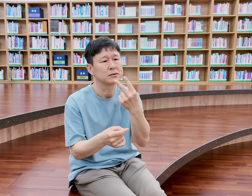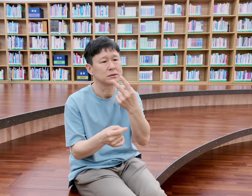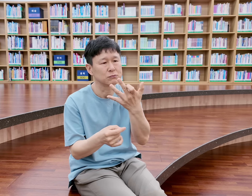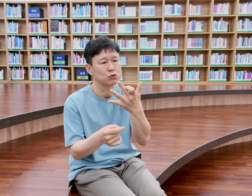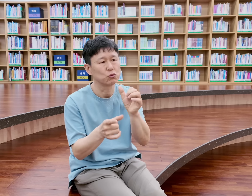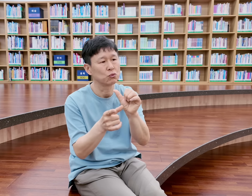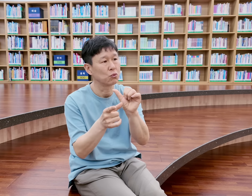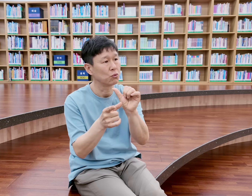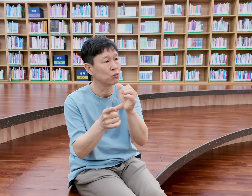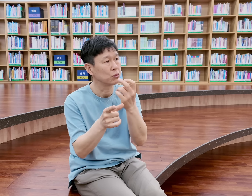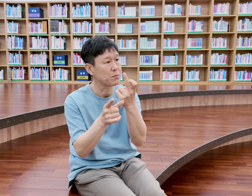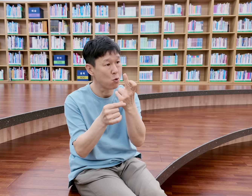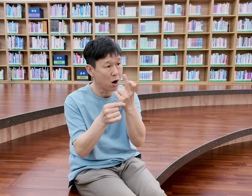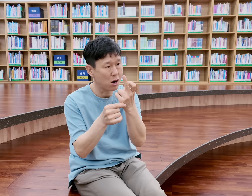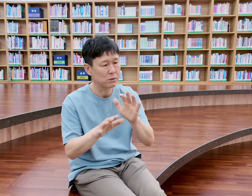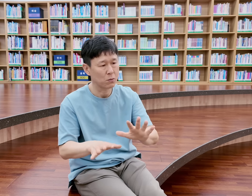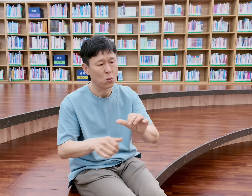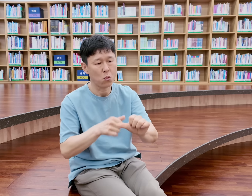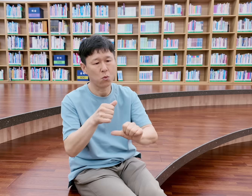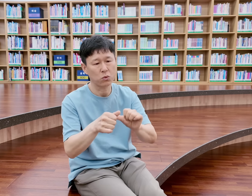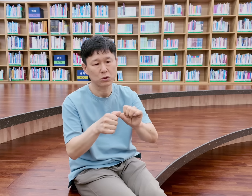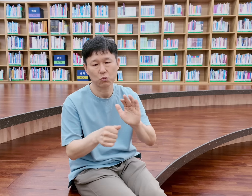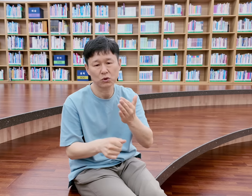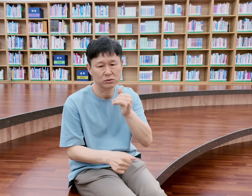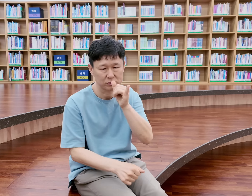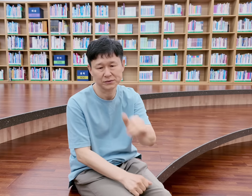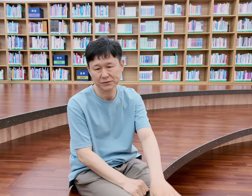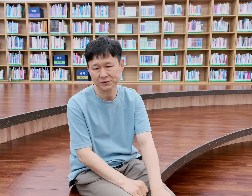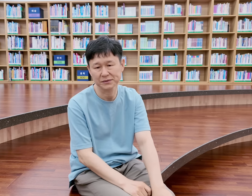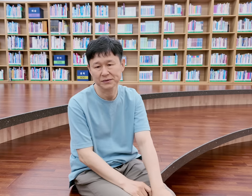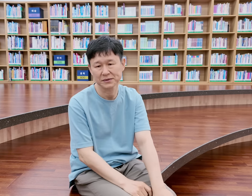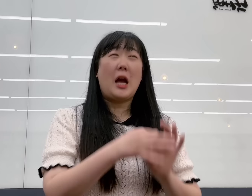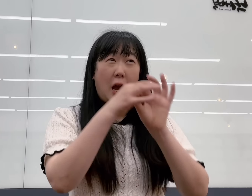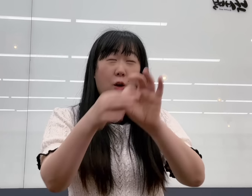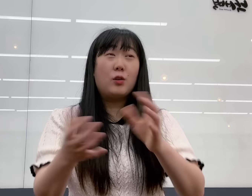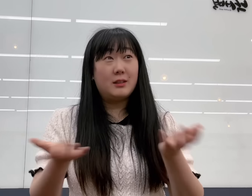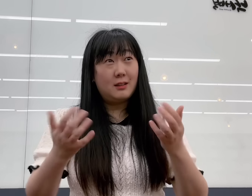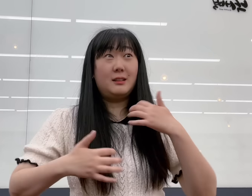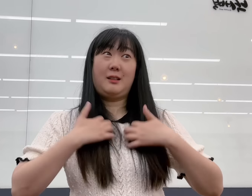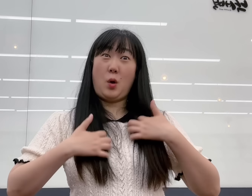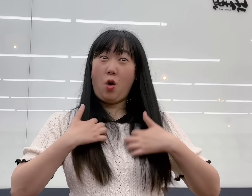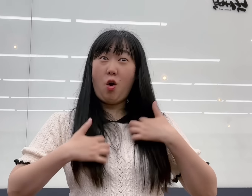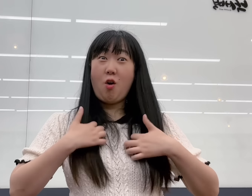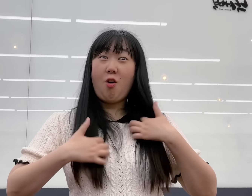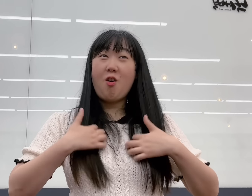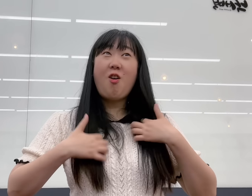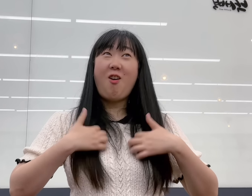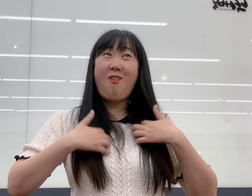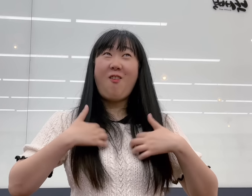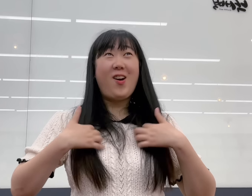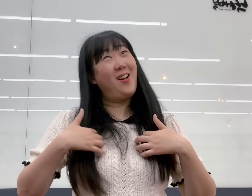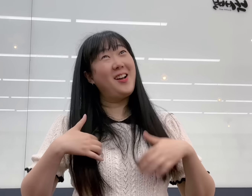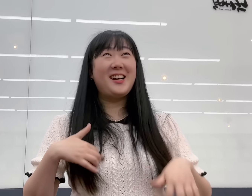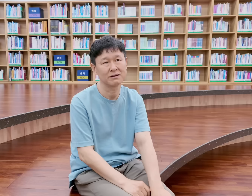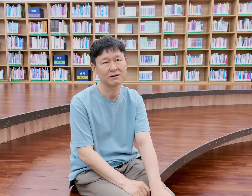It's already been 5 years. So do you enjoy working?